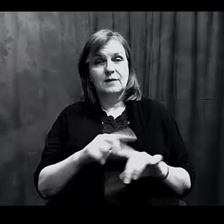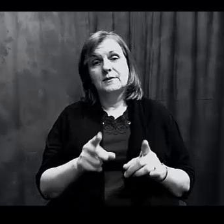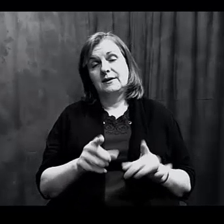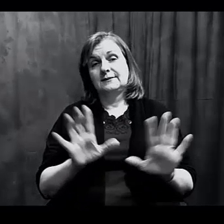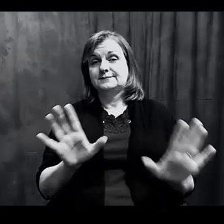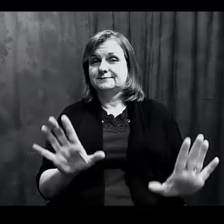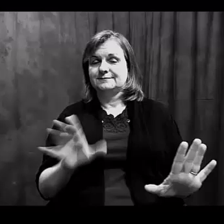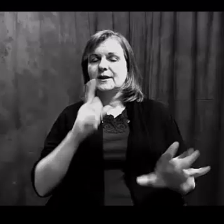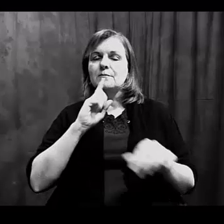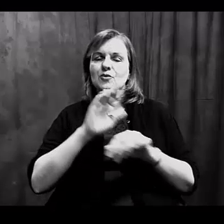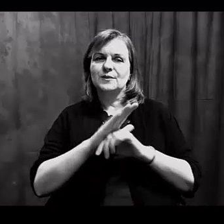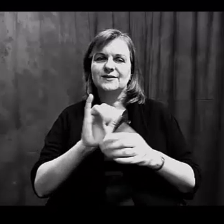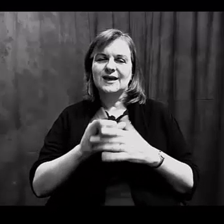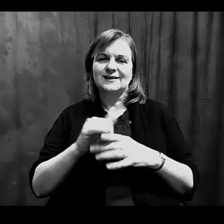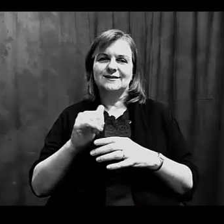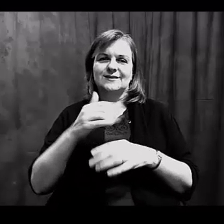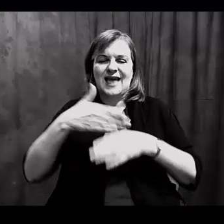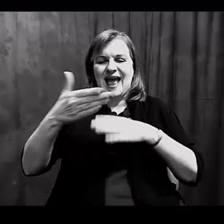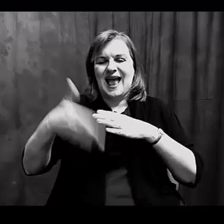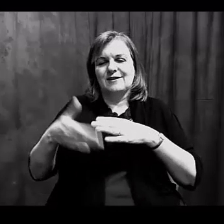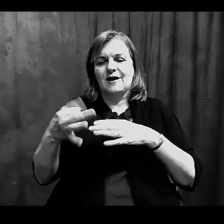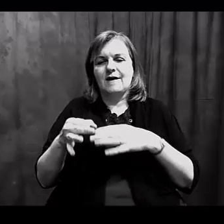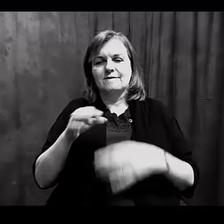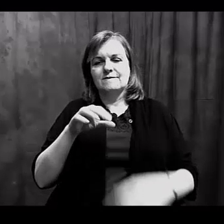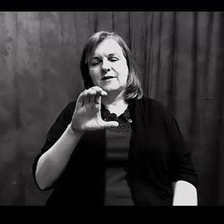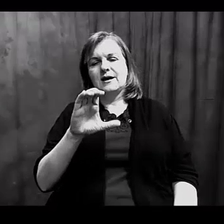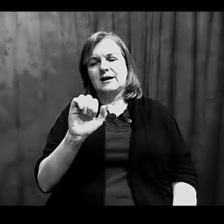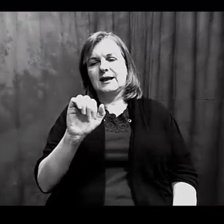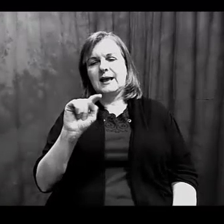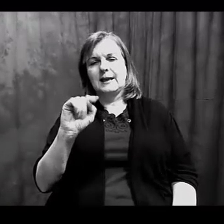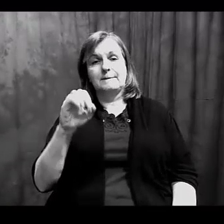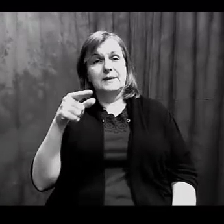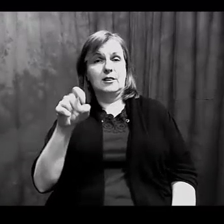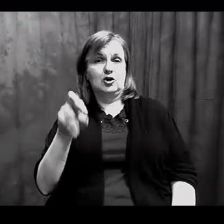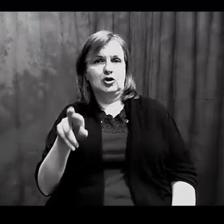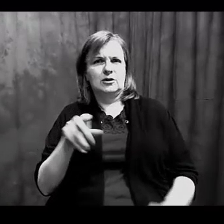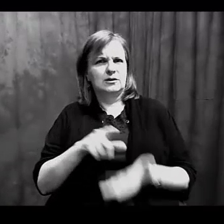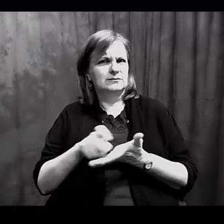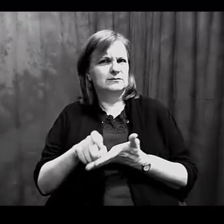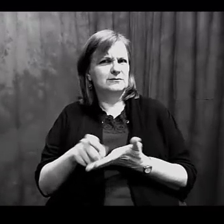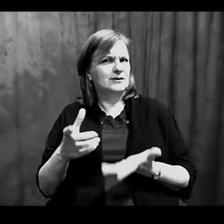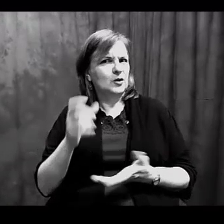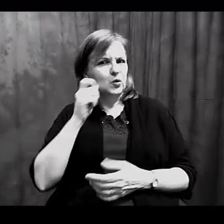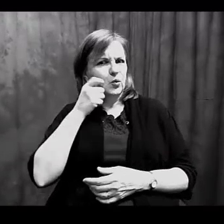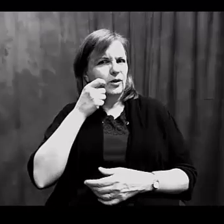they take it even further look at all these bugs!! you wouldn't mess with these things!